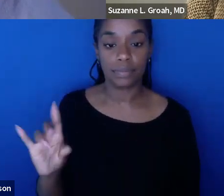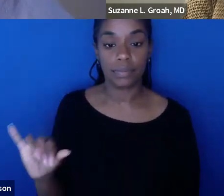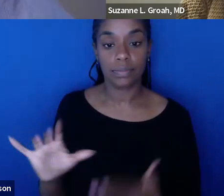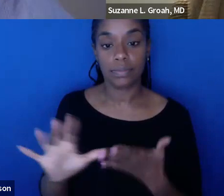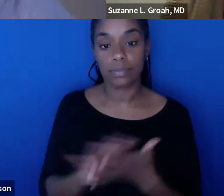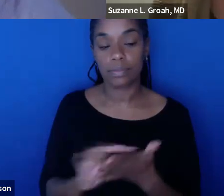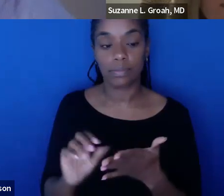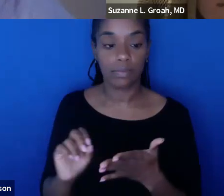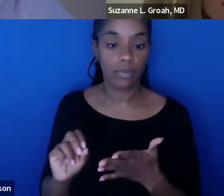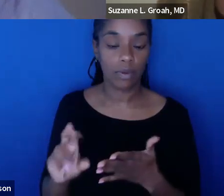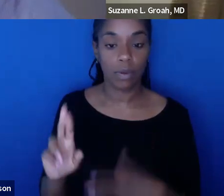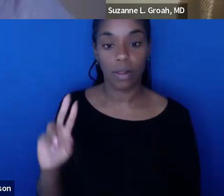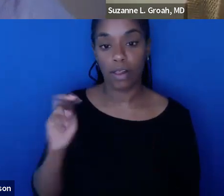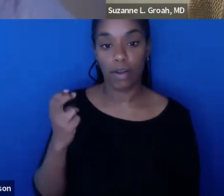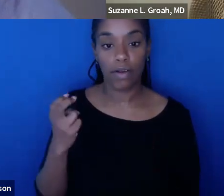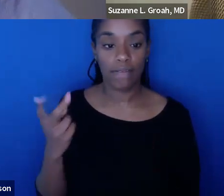the nerve that controls hearing.